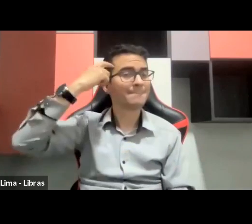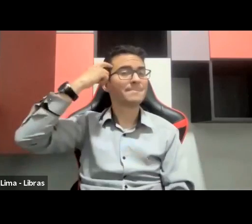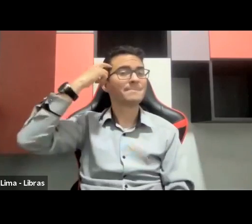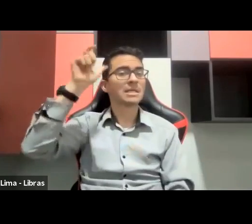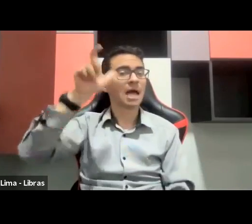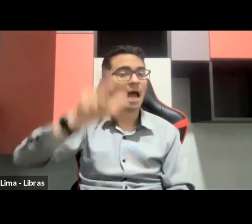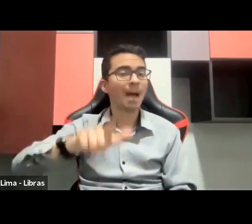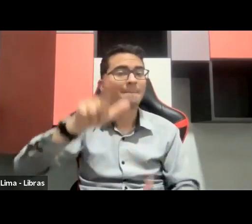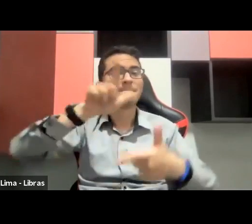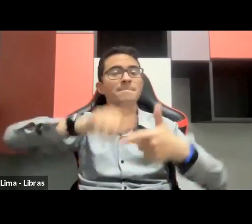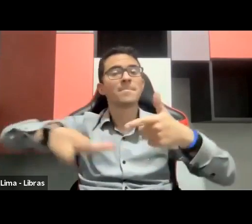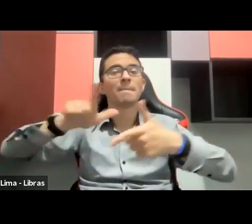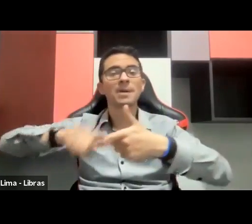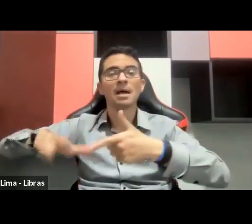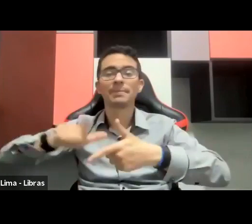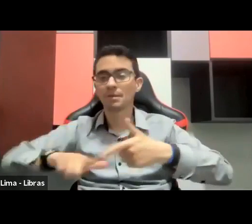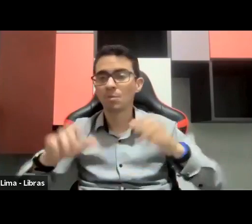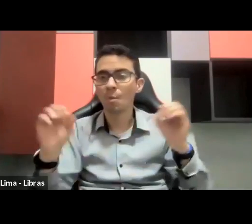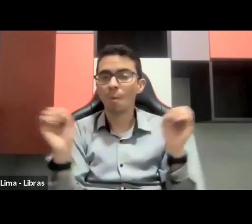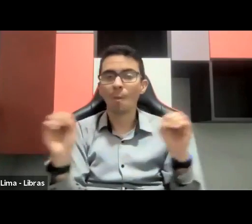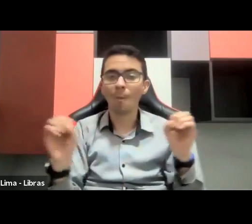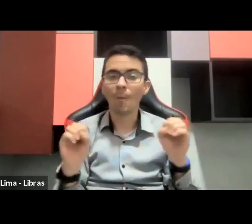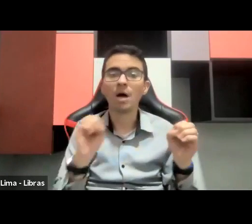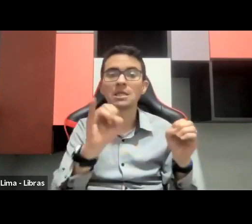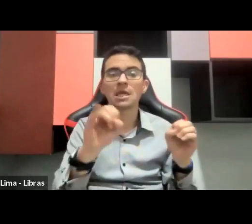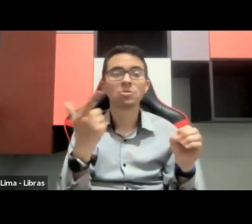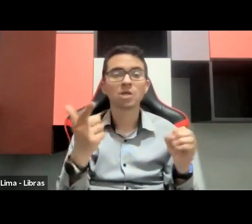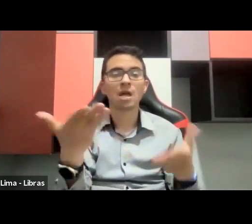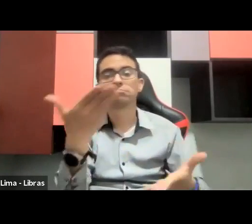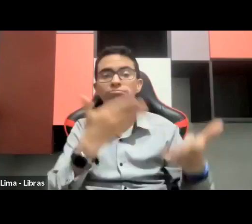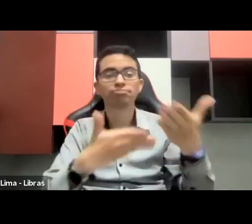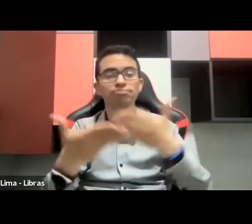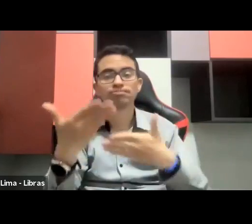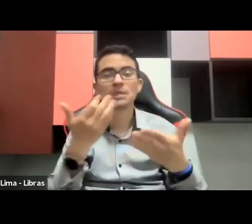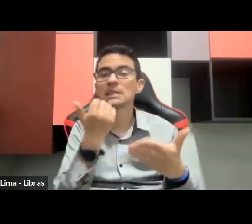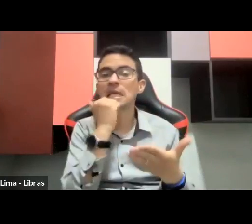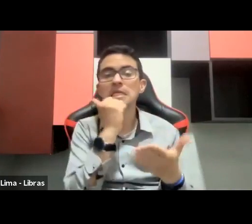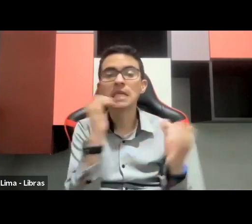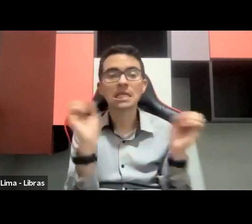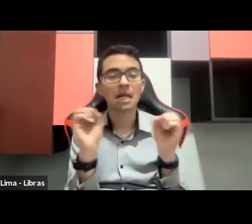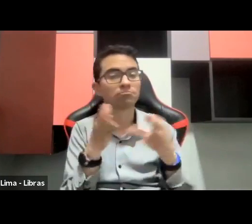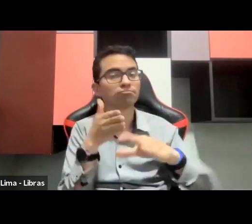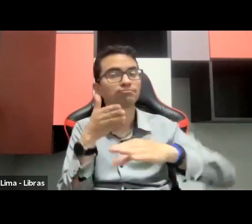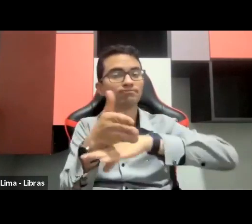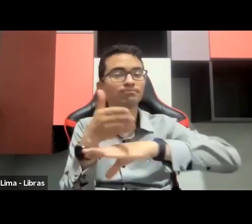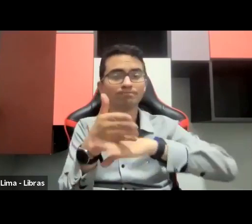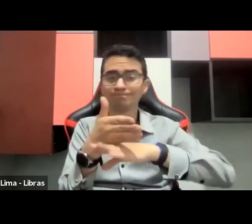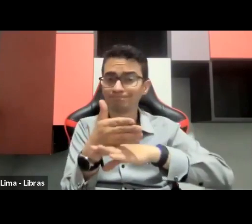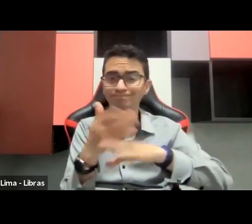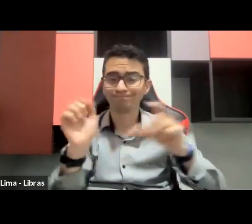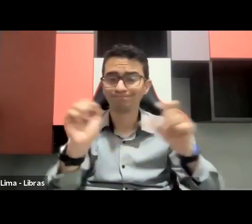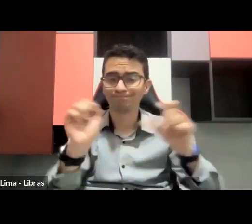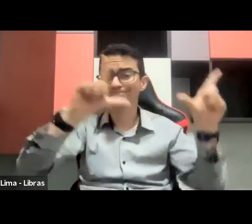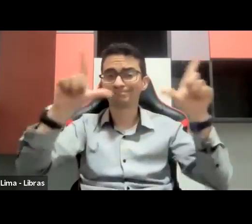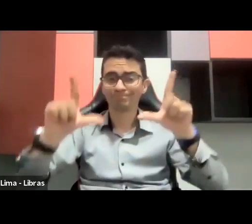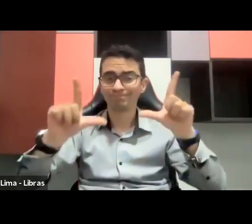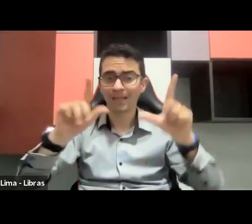problems and that's why the panels and risk panels and researchers in panels and researchers in the CSU ca panels and researchers in the CSU system.